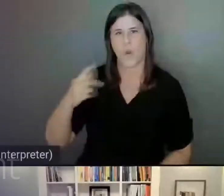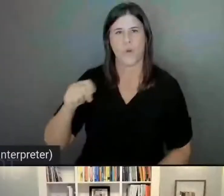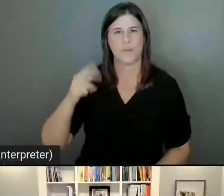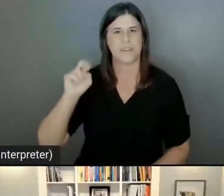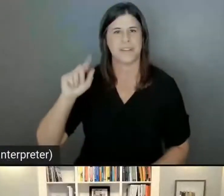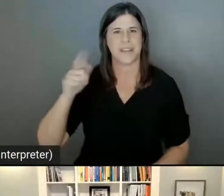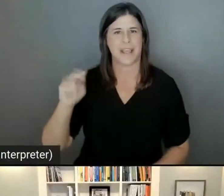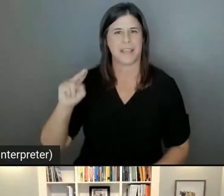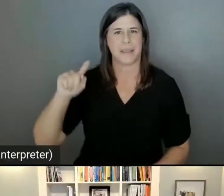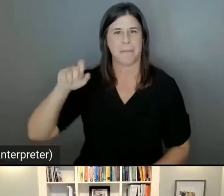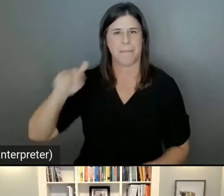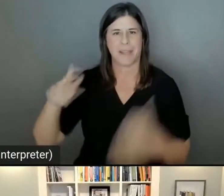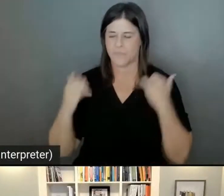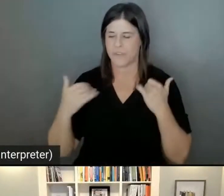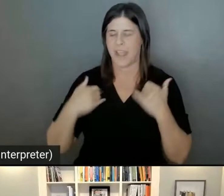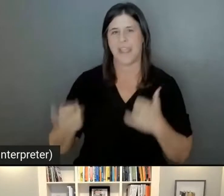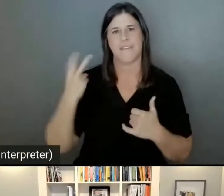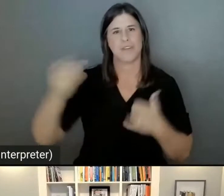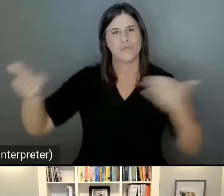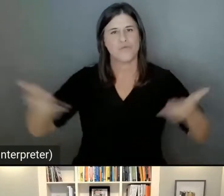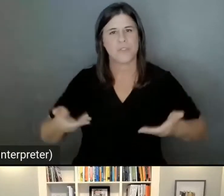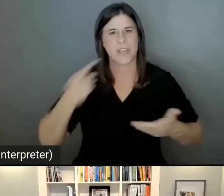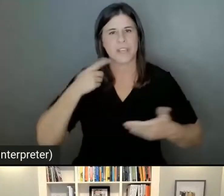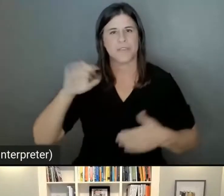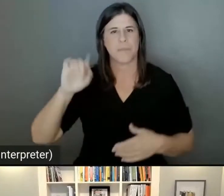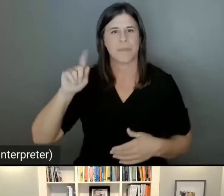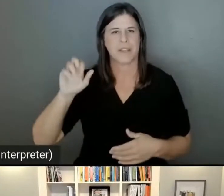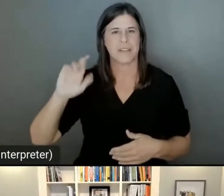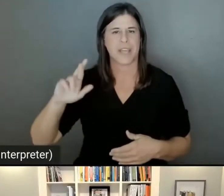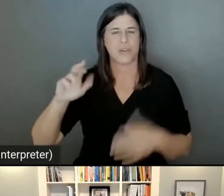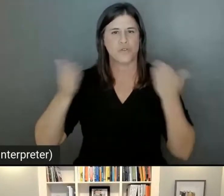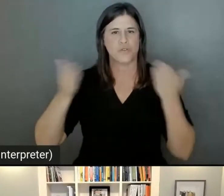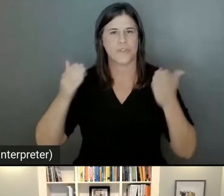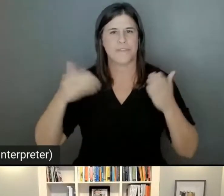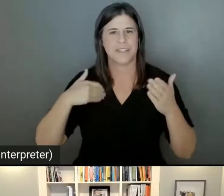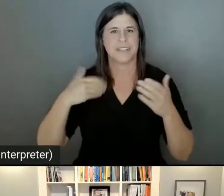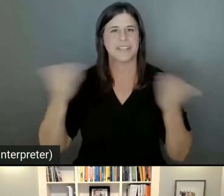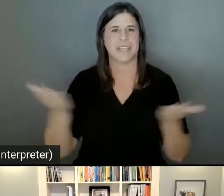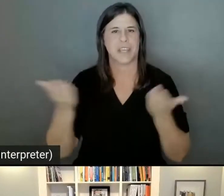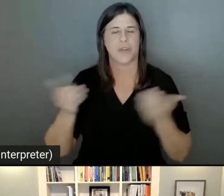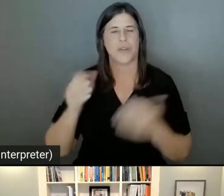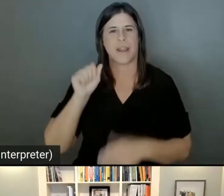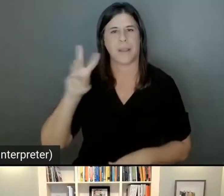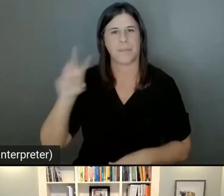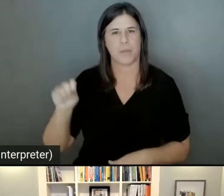My two guests from the continuous services organization at AWS. So I'll let y'all introduce yourselves,